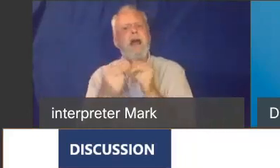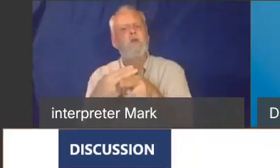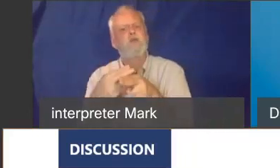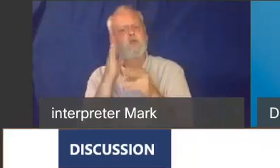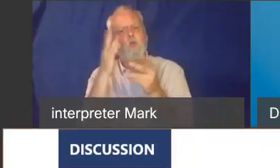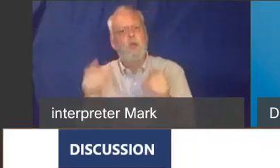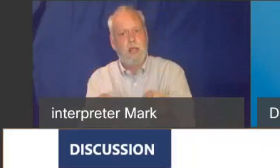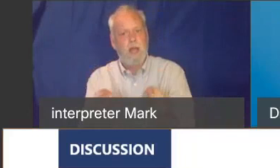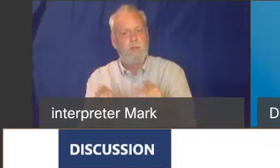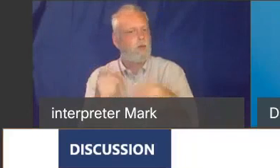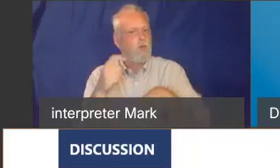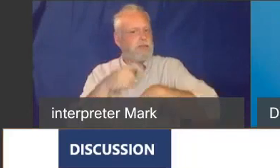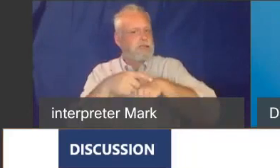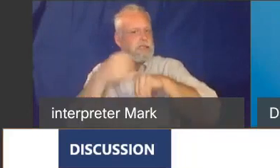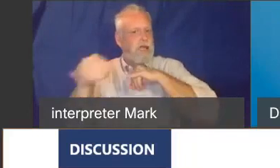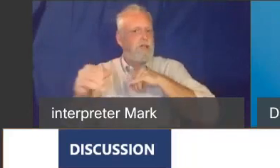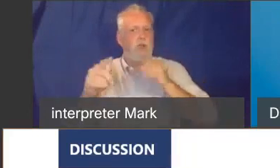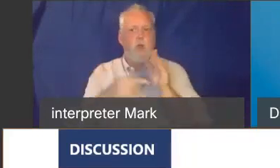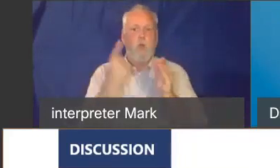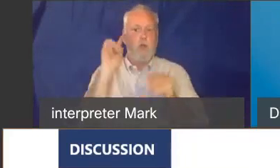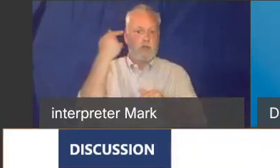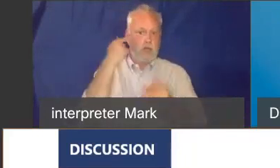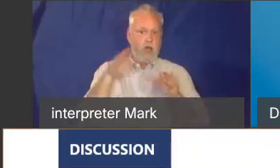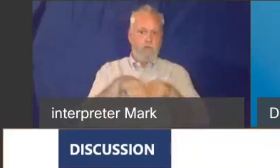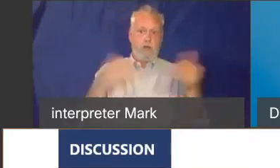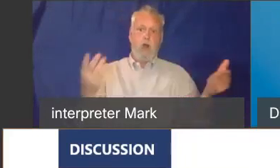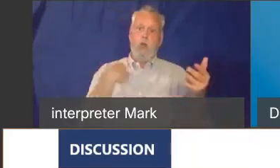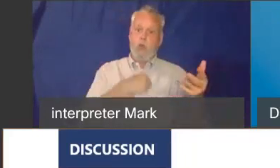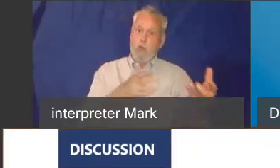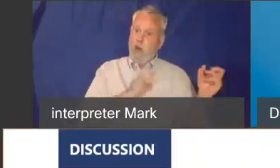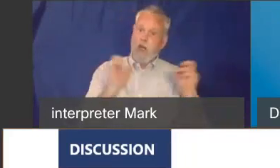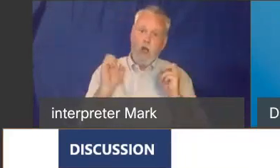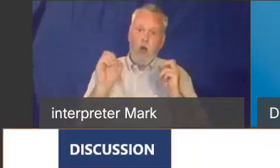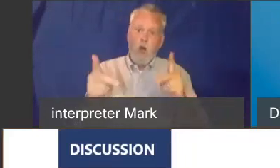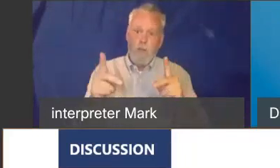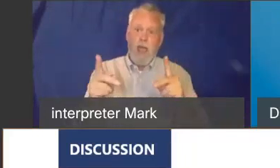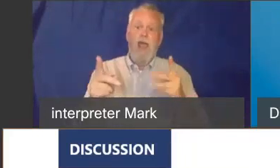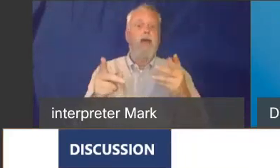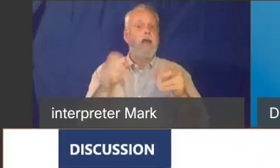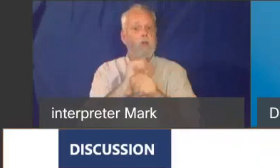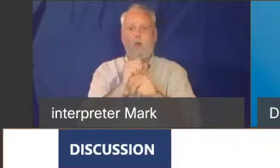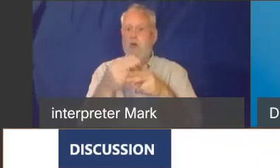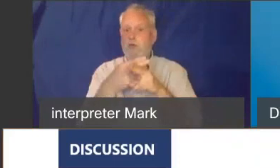What is the timeline? Because once the government opens, we would like to go back and work as soon as we can and eliminating.